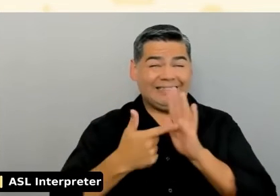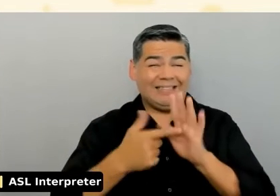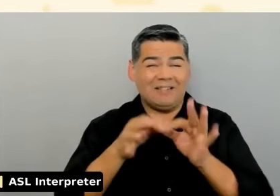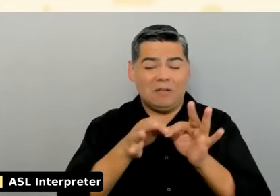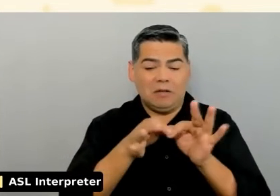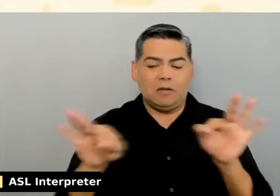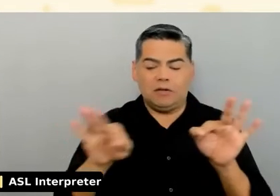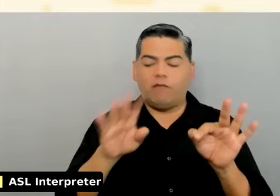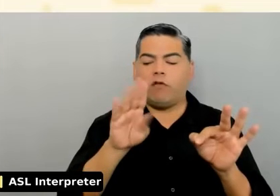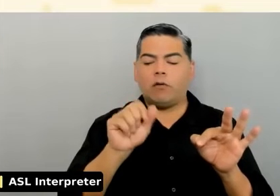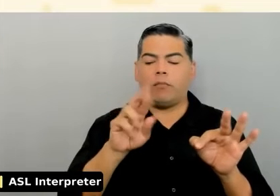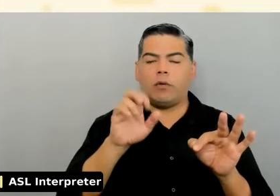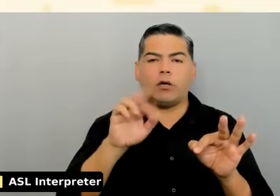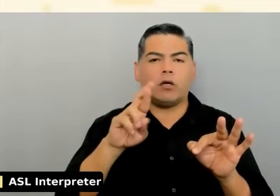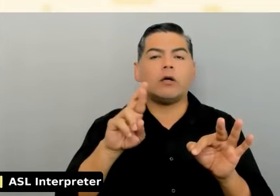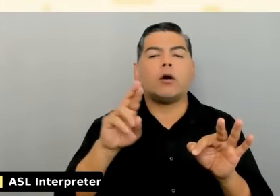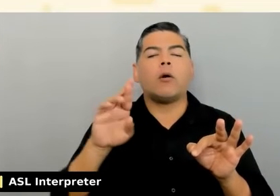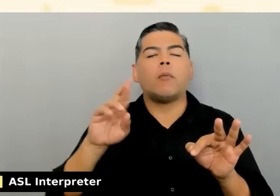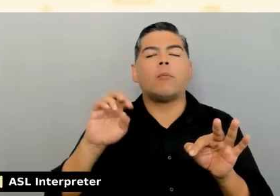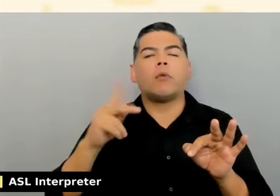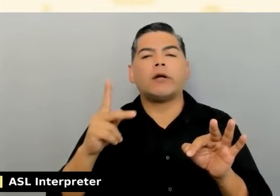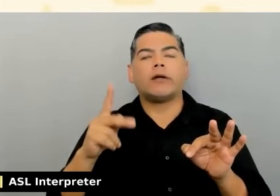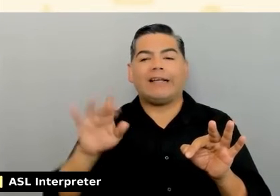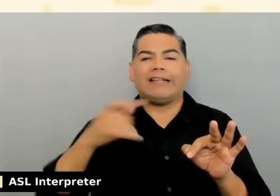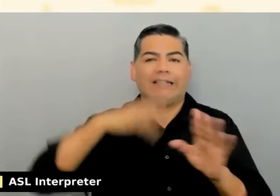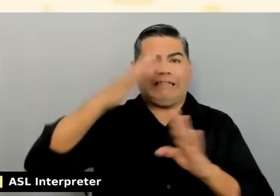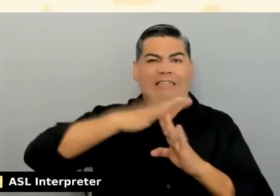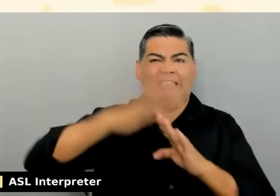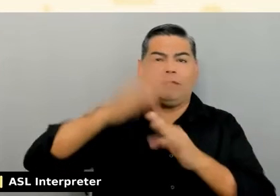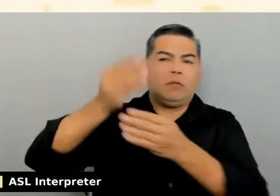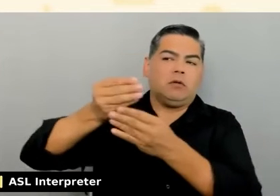and the links are the top navigation, the focus should move